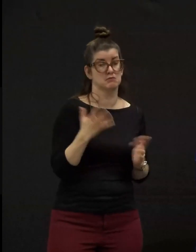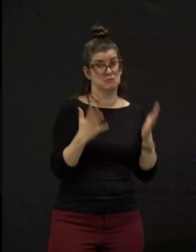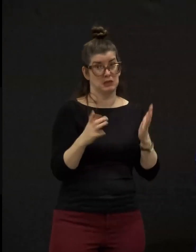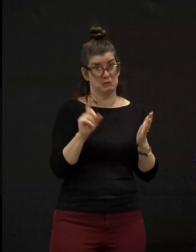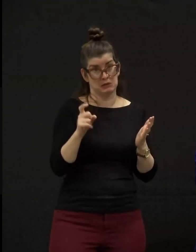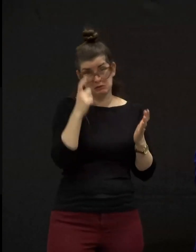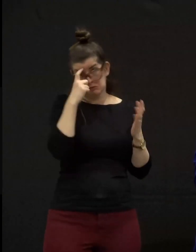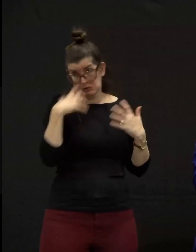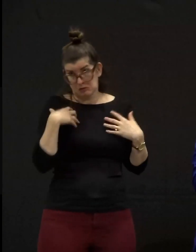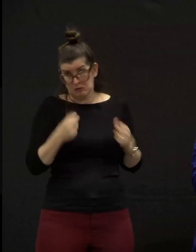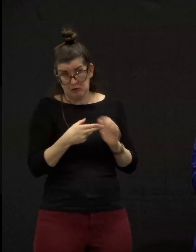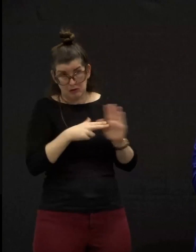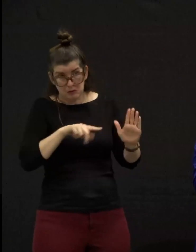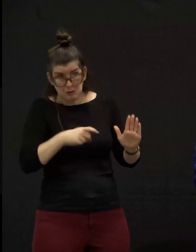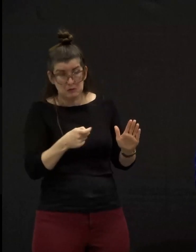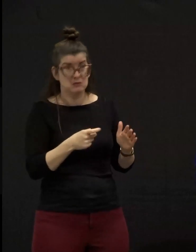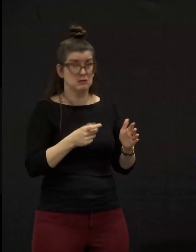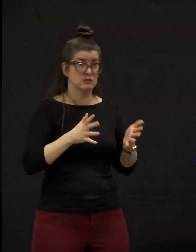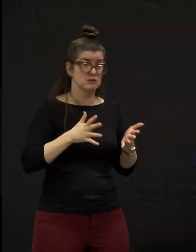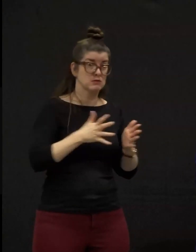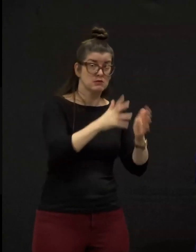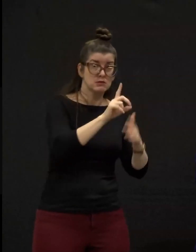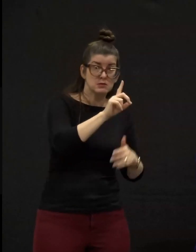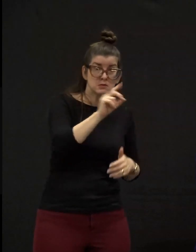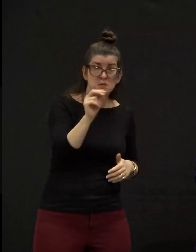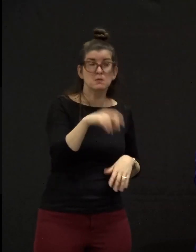like an anxiety disorder or a depressive disorder,